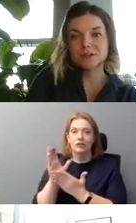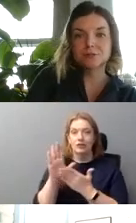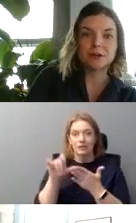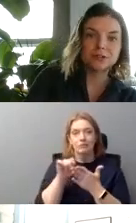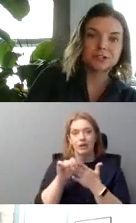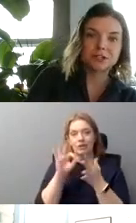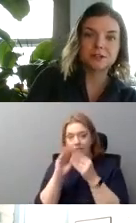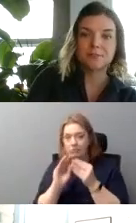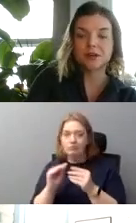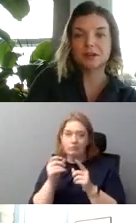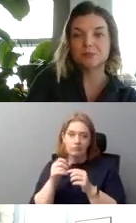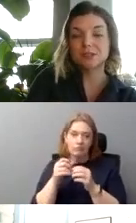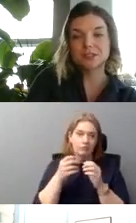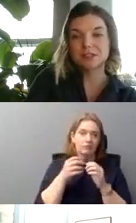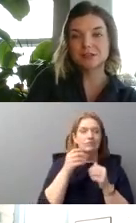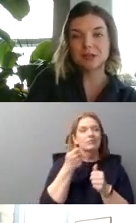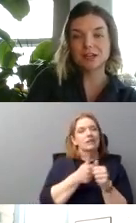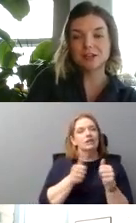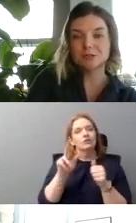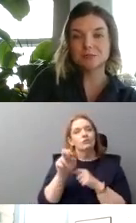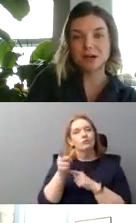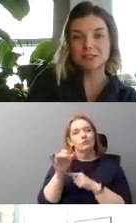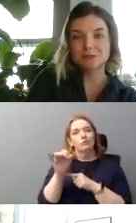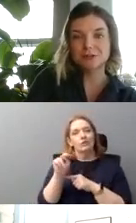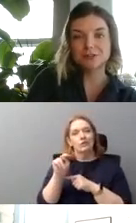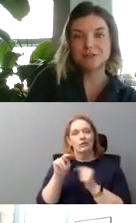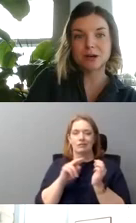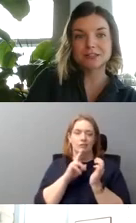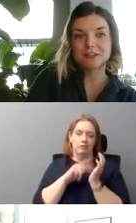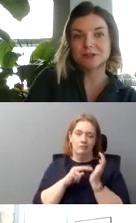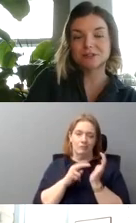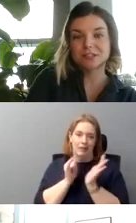all grouped by region, basically making it almost impossible for you to drive past any one of these